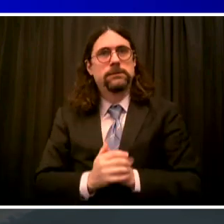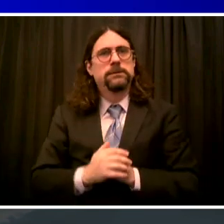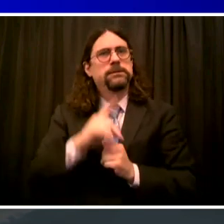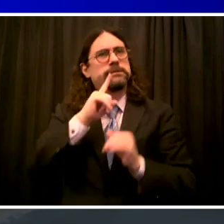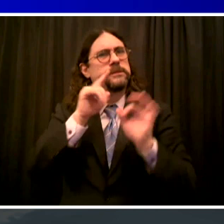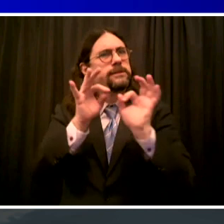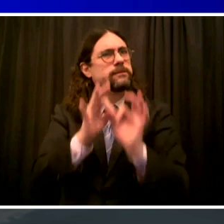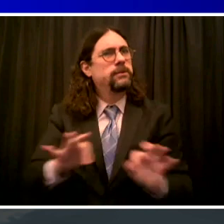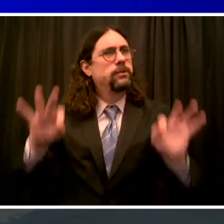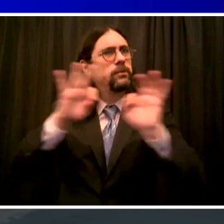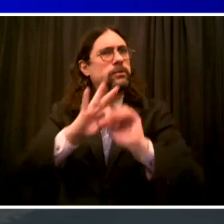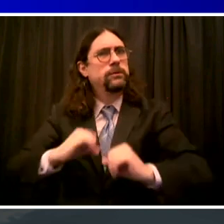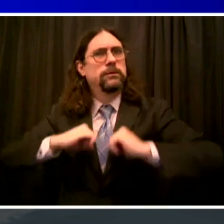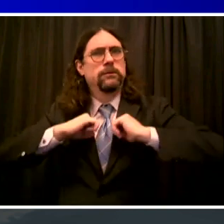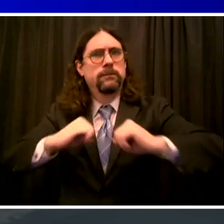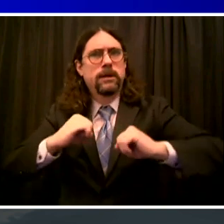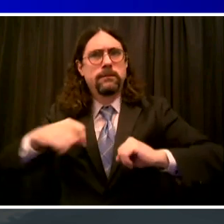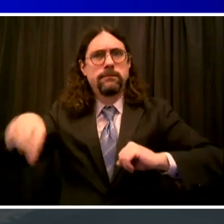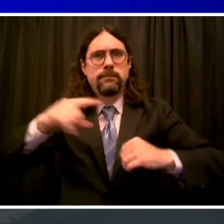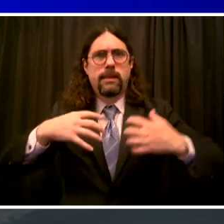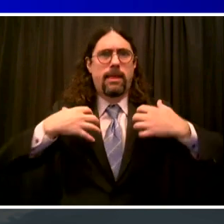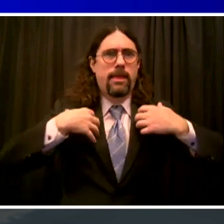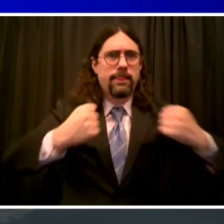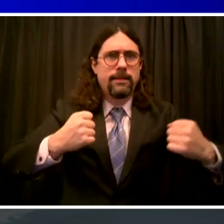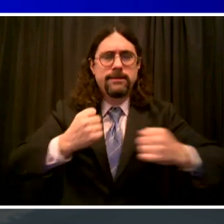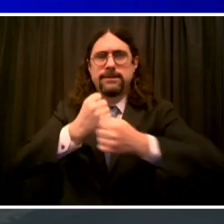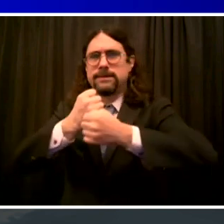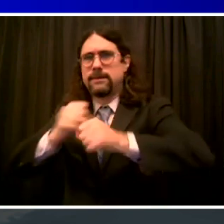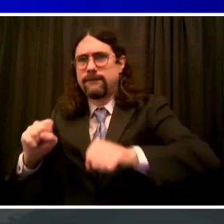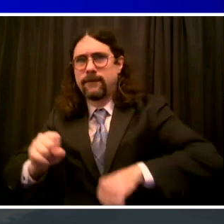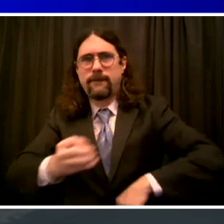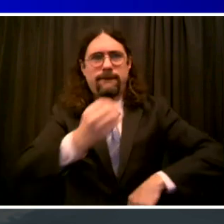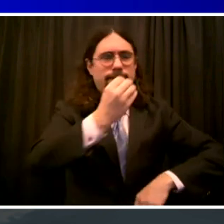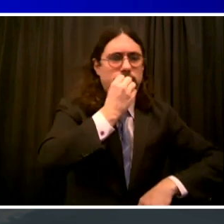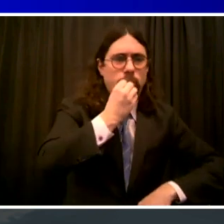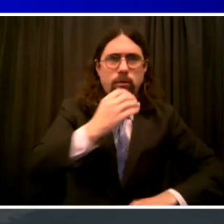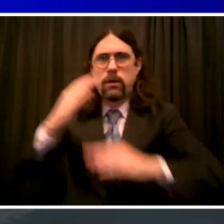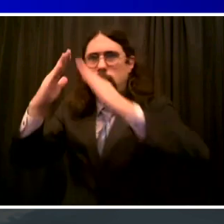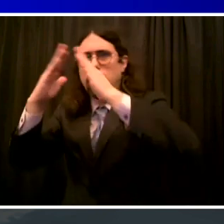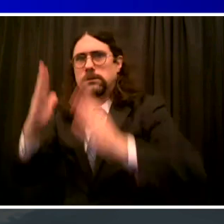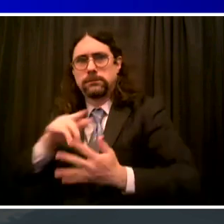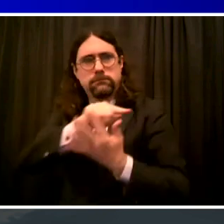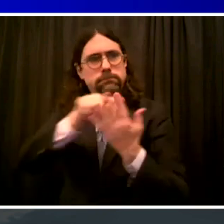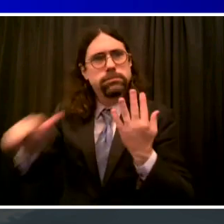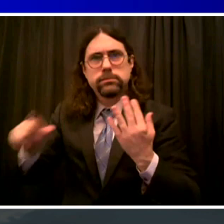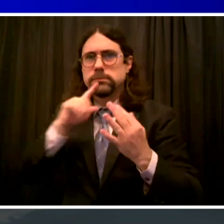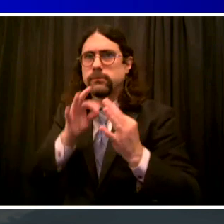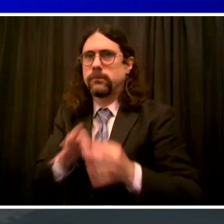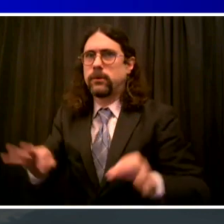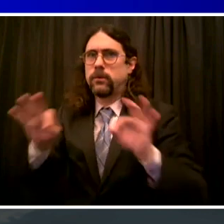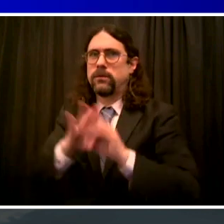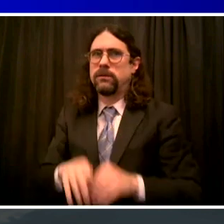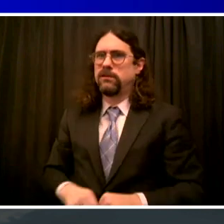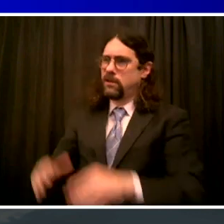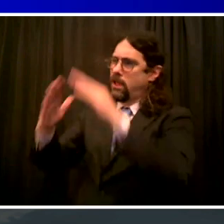EEVRYTHING WRE'E DOING RIGHT NOW. PROTECTING YOUR HEALTH, PROTECTING YOUR SAFETY, MAKING SURE YOU VEHA A ROOF OVERHEAD AND FOOD ON THE